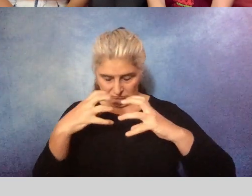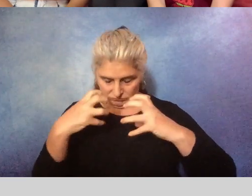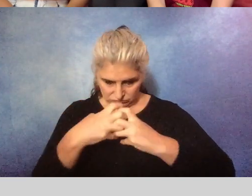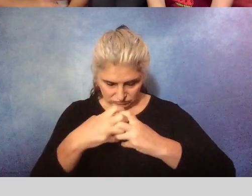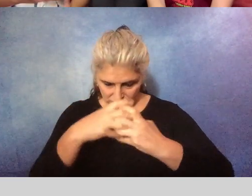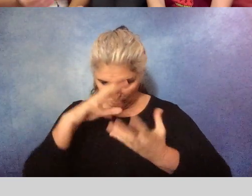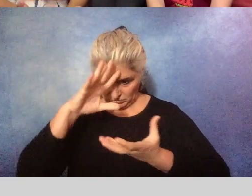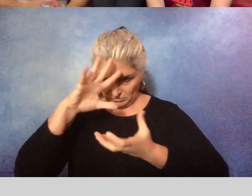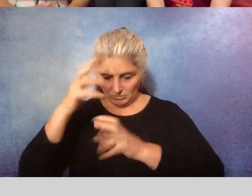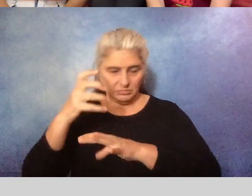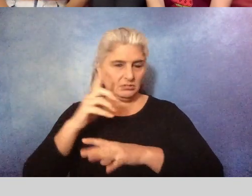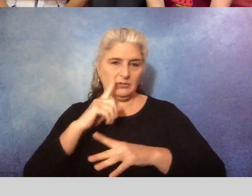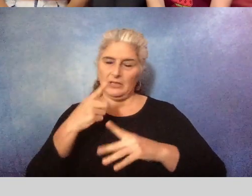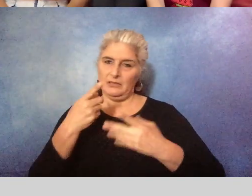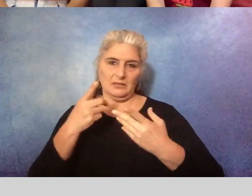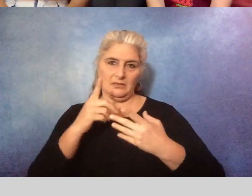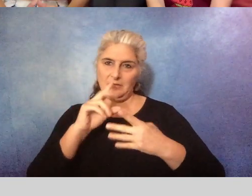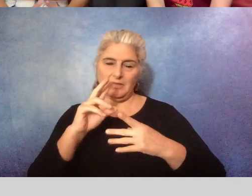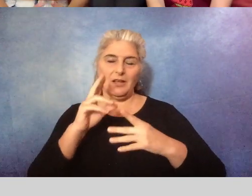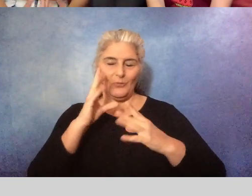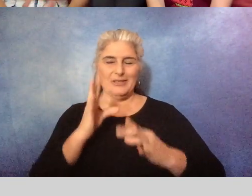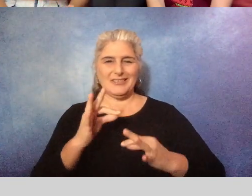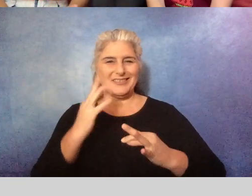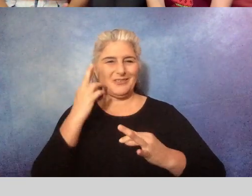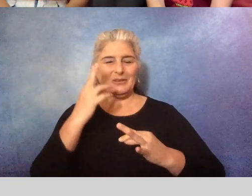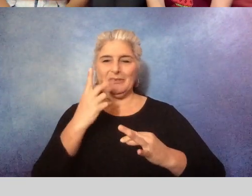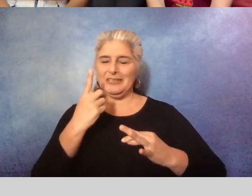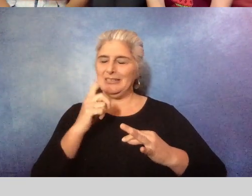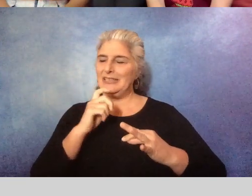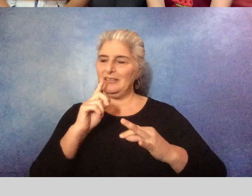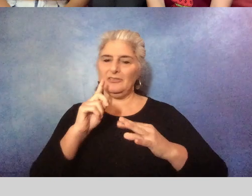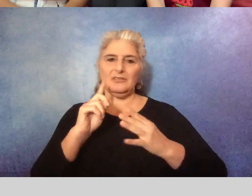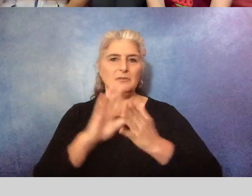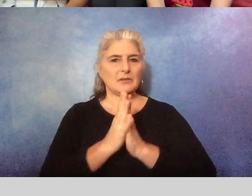and we felt the need to create a more robust process.